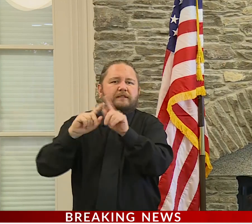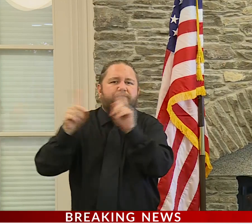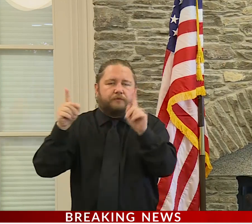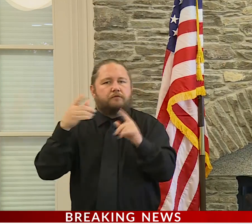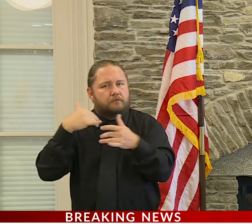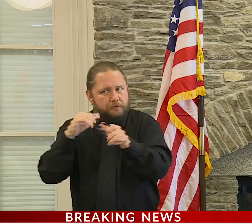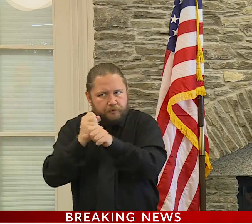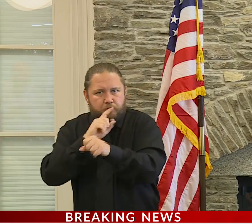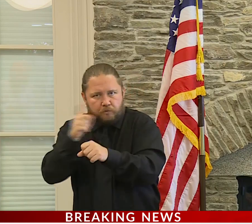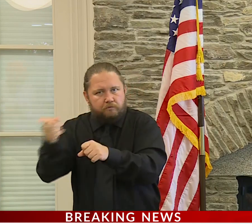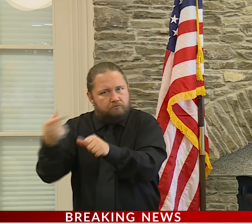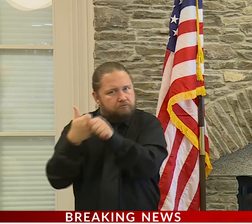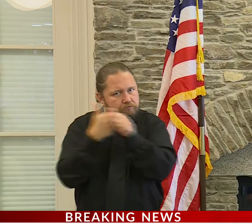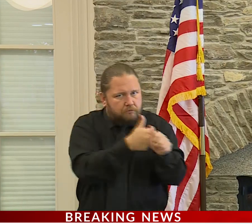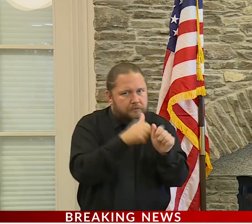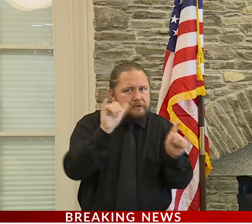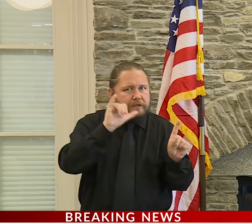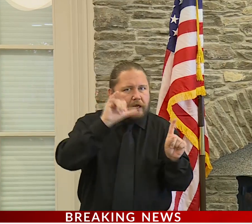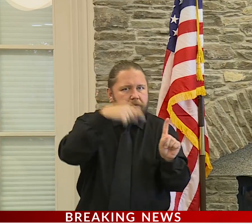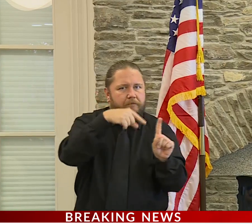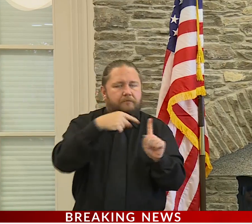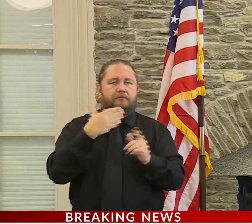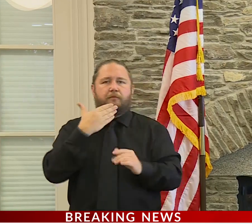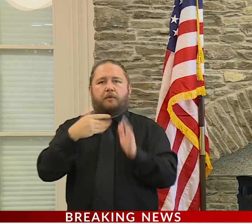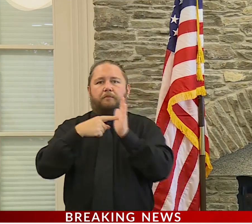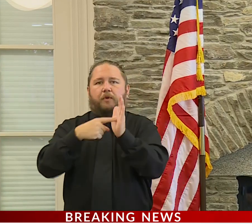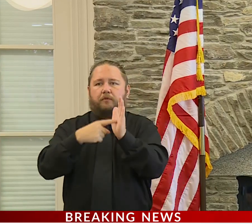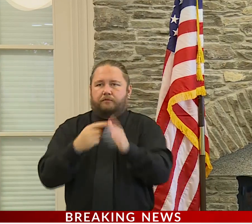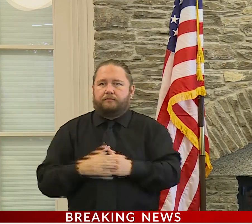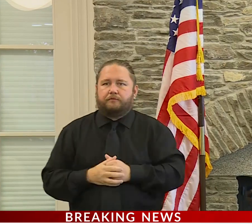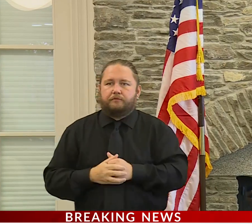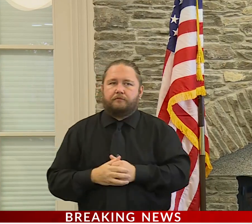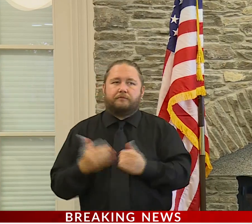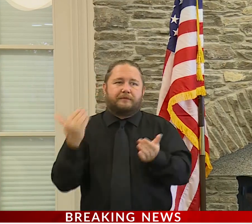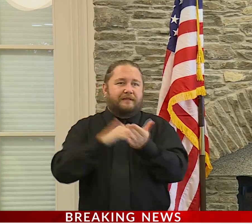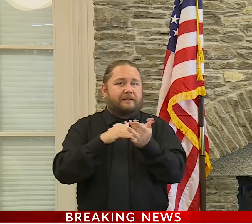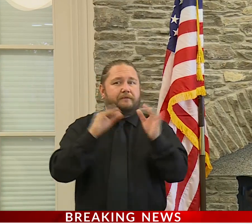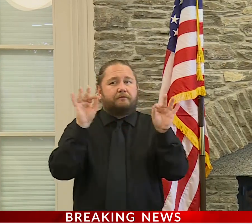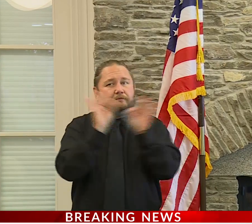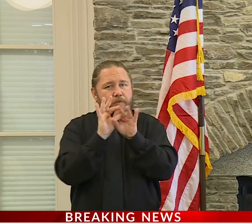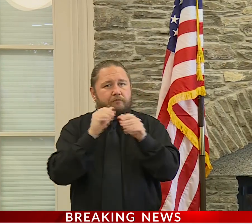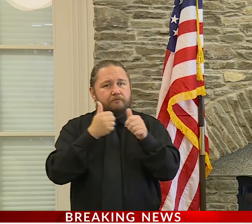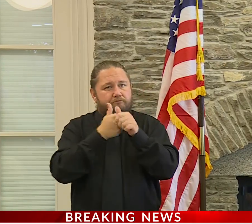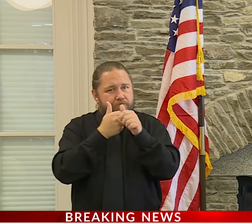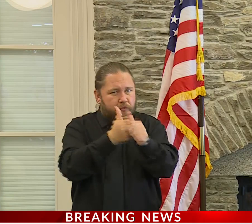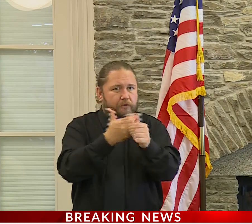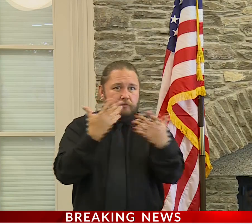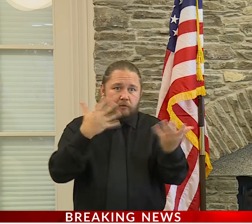STAFF ARE ALSO VACCINATED, REALLY LEADING THE COUNTRY AND HOW THAT HIGHER ED CAN CAN LEAD THE INDUSTRY AROUND THE COUNTRY FOR FOR MAKING SURE